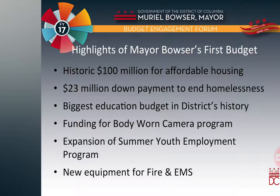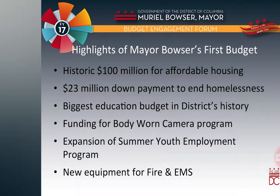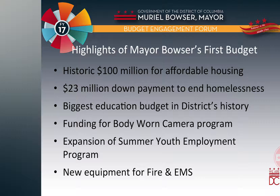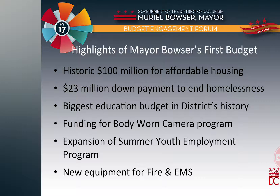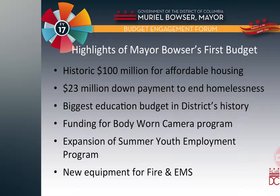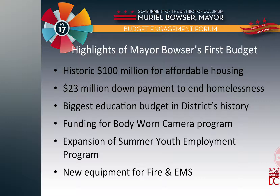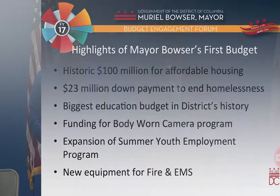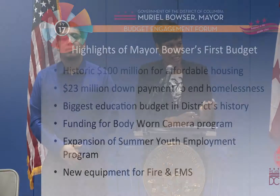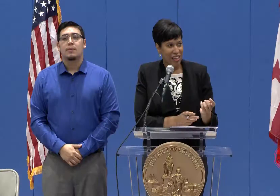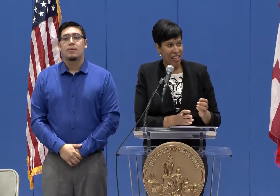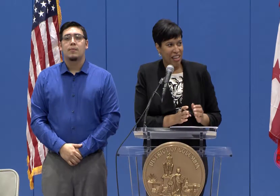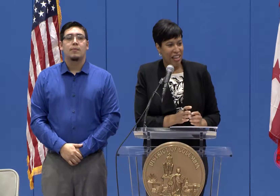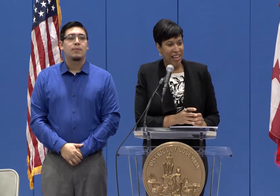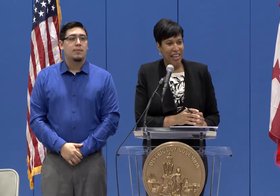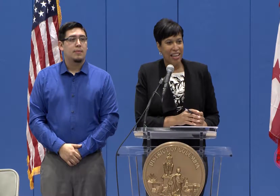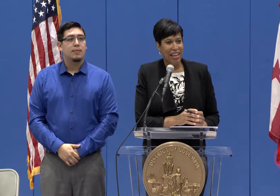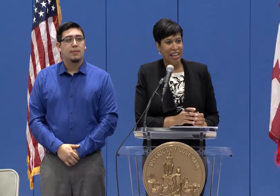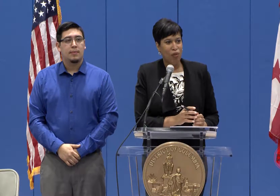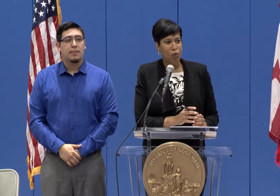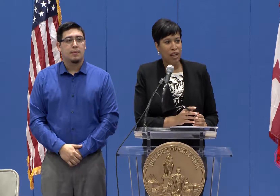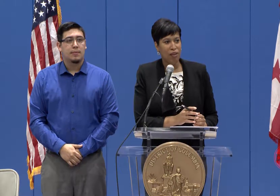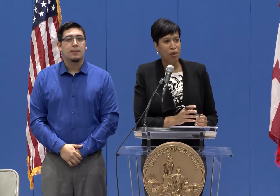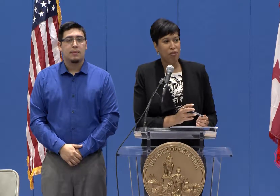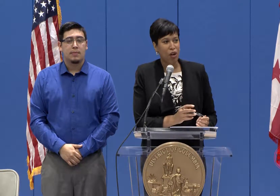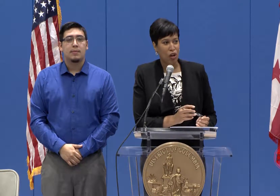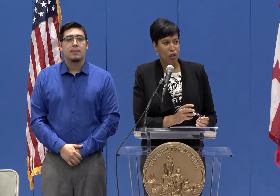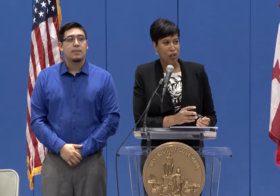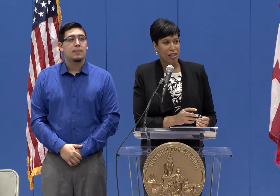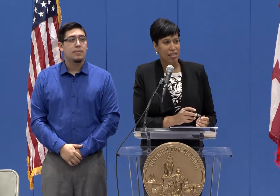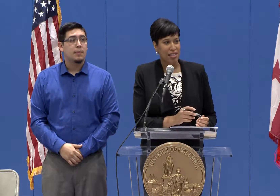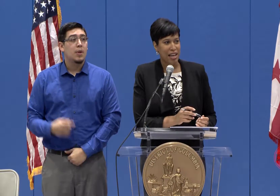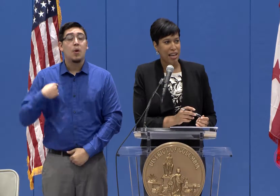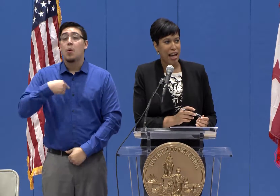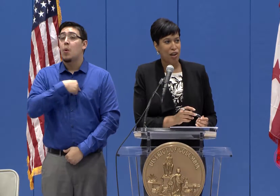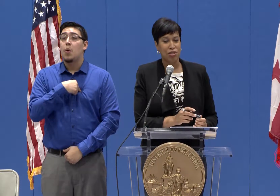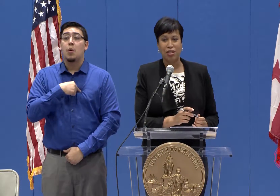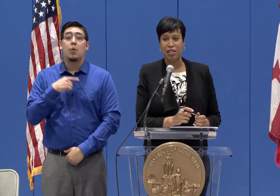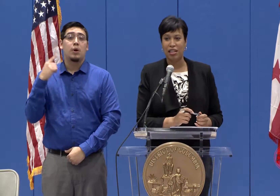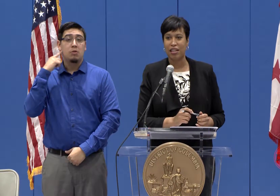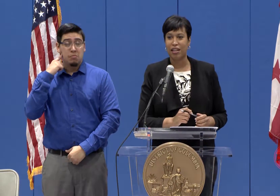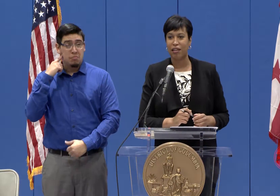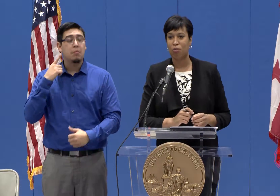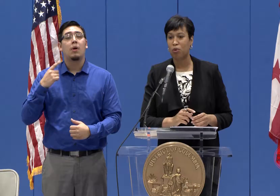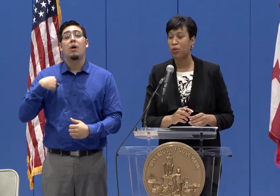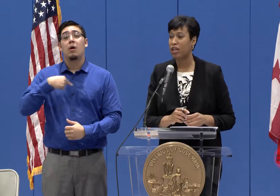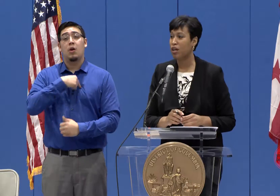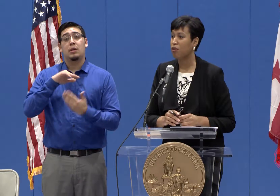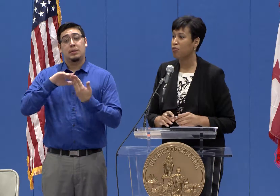WHAT WE HAVE HEARD IS THAT OUR CITY AND WHAT WE KNOW